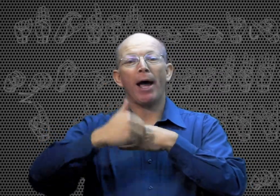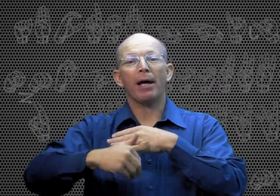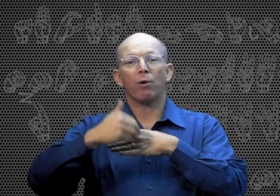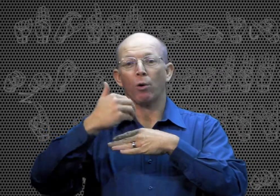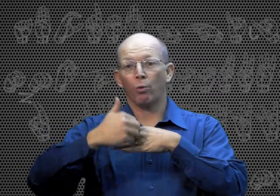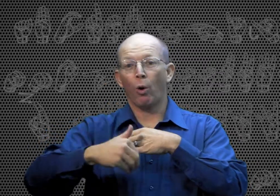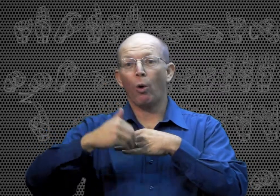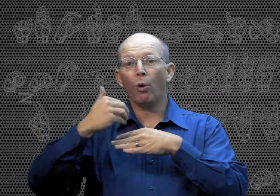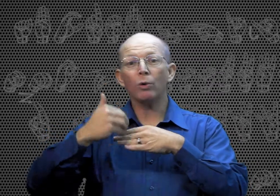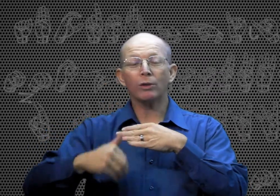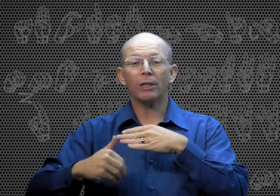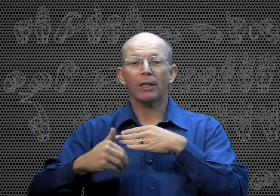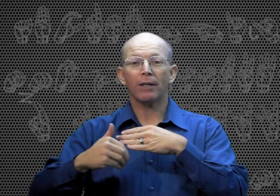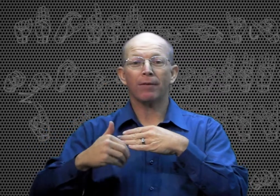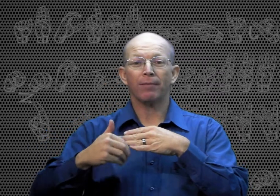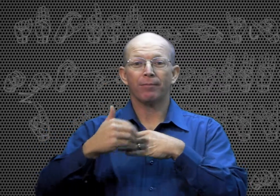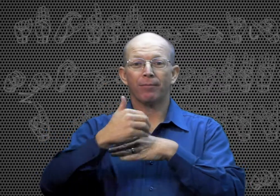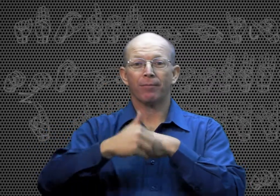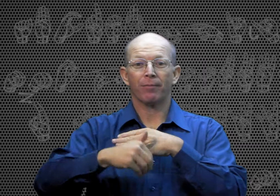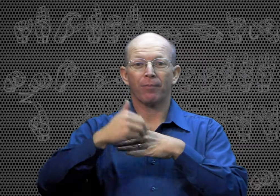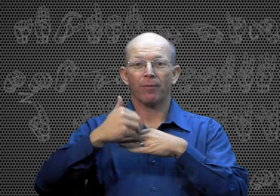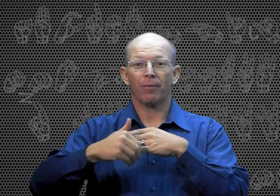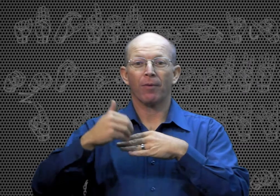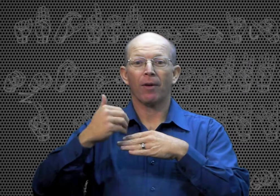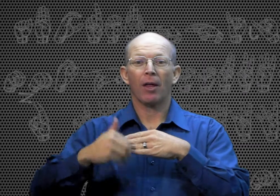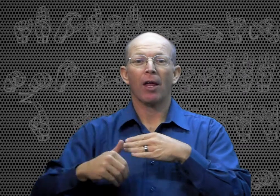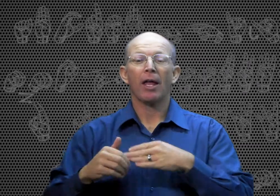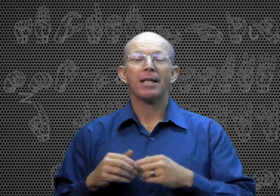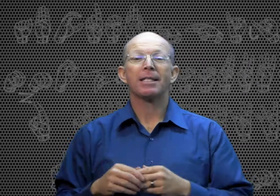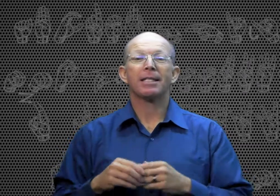BREAD or ROLLS